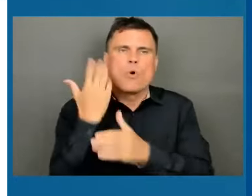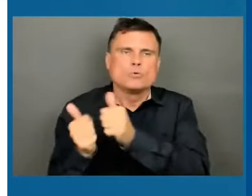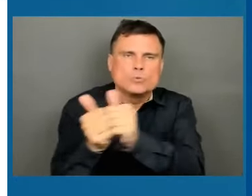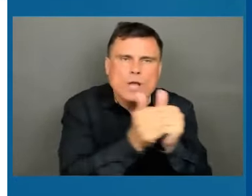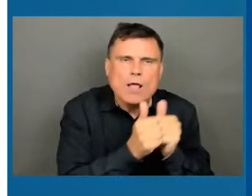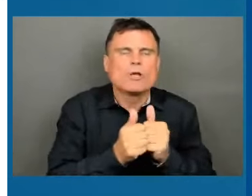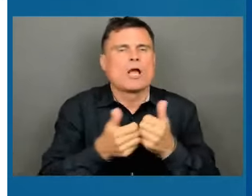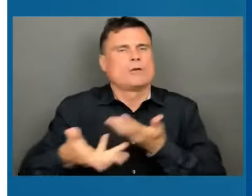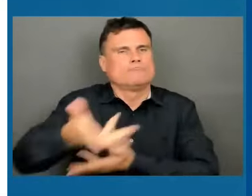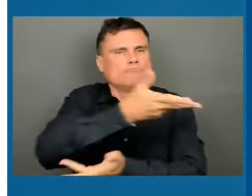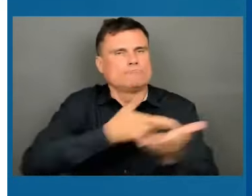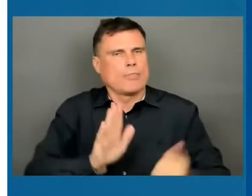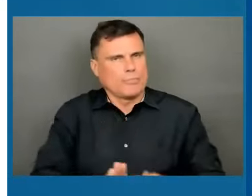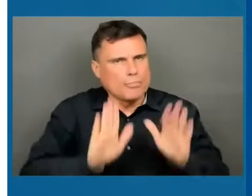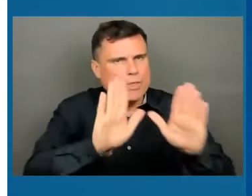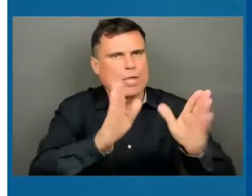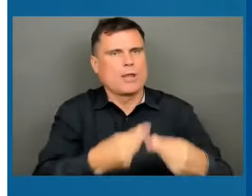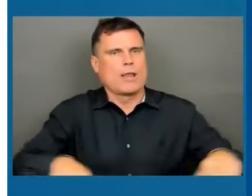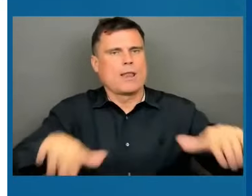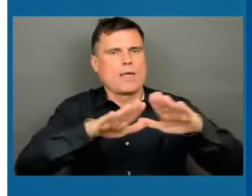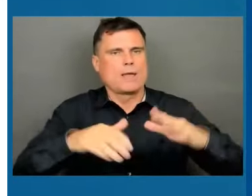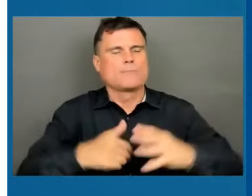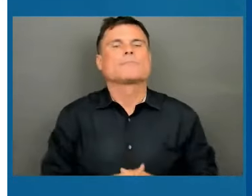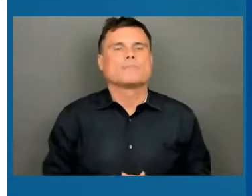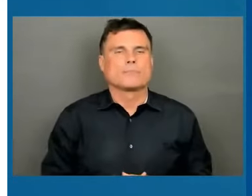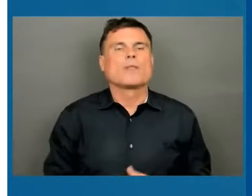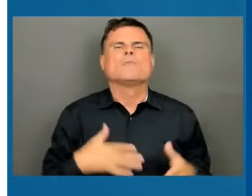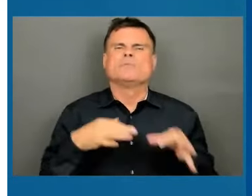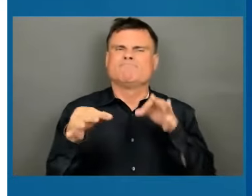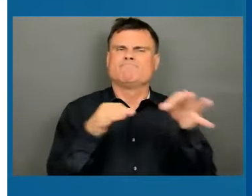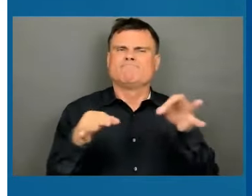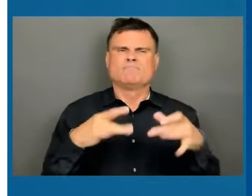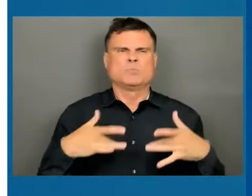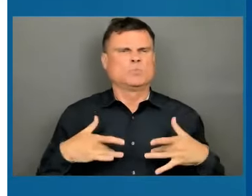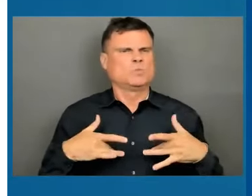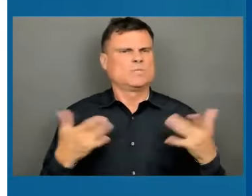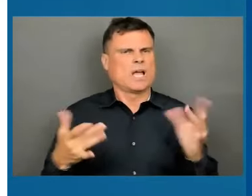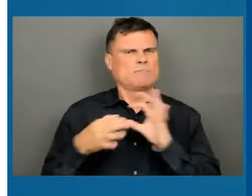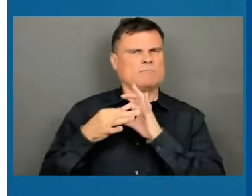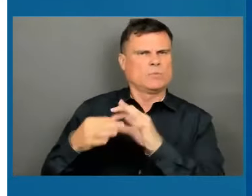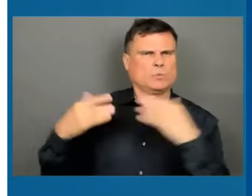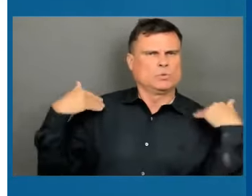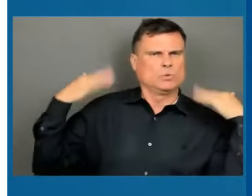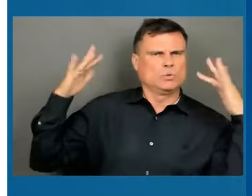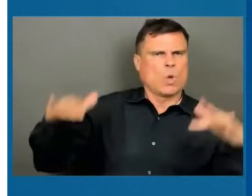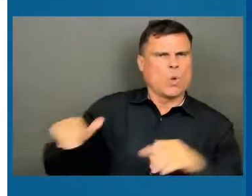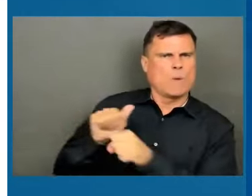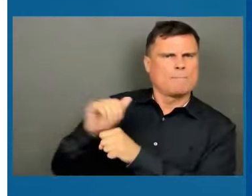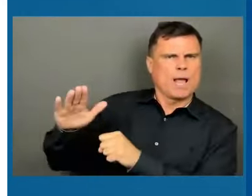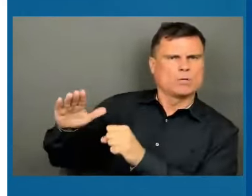time of year that we're in. So May, June and July are the wet